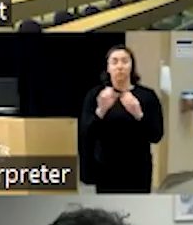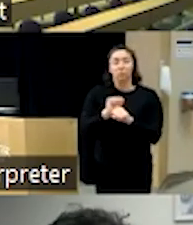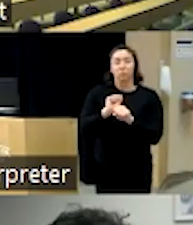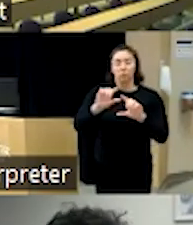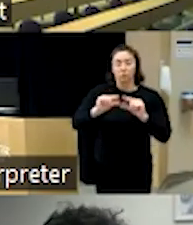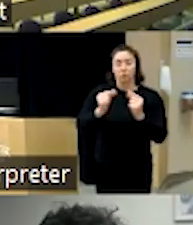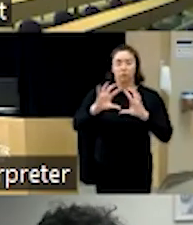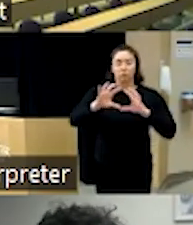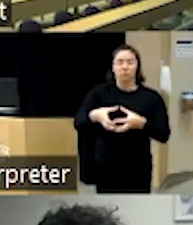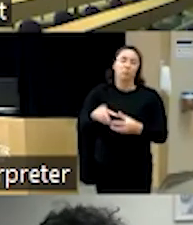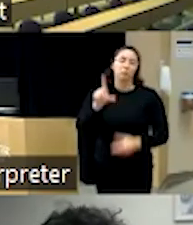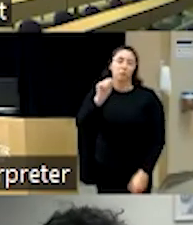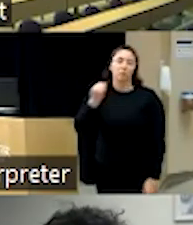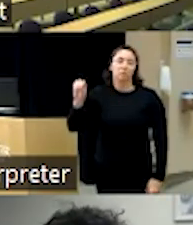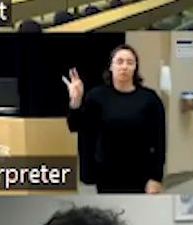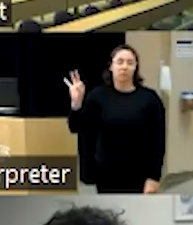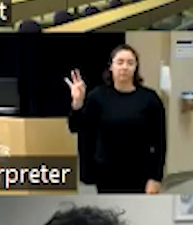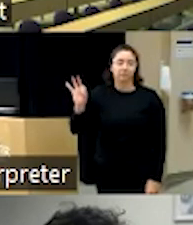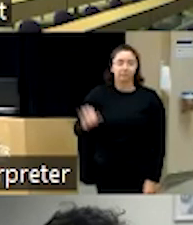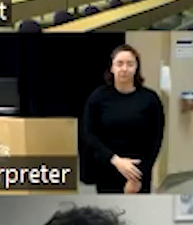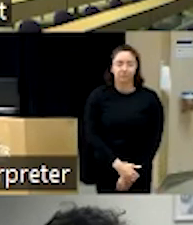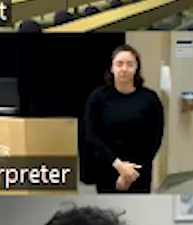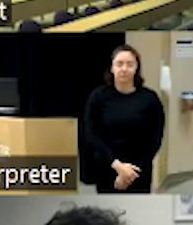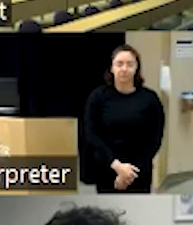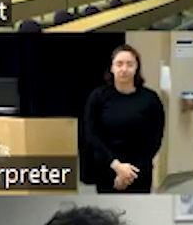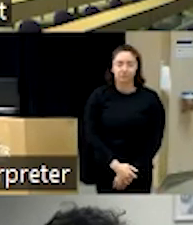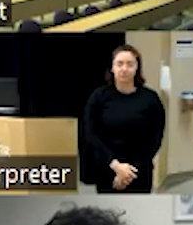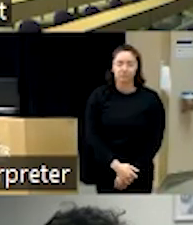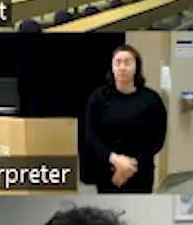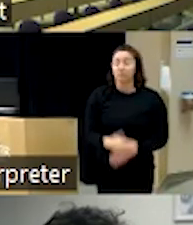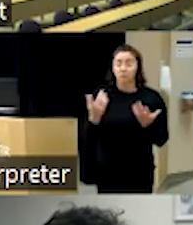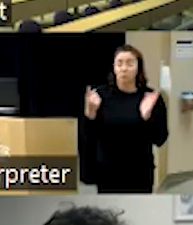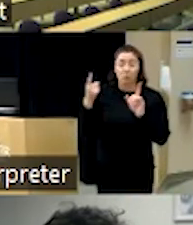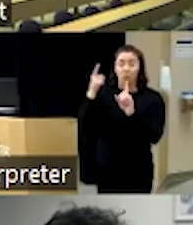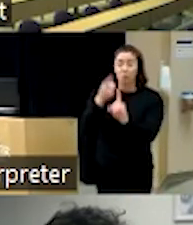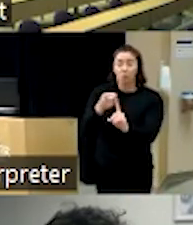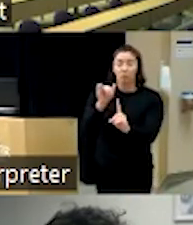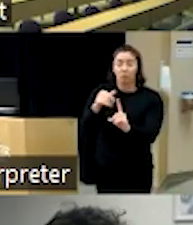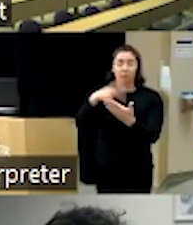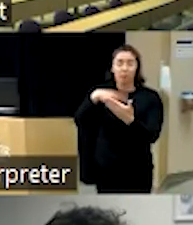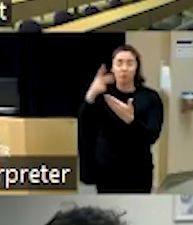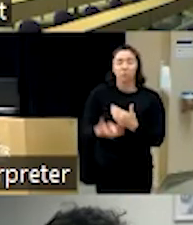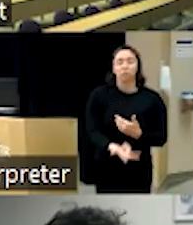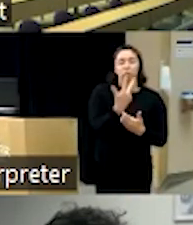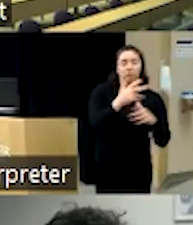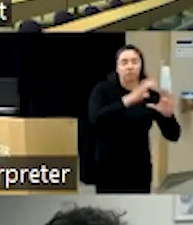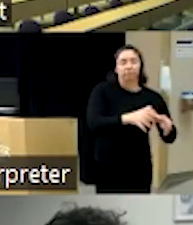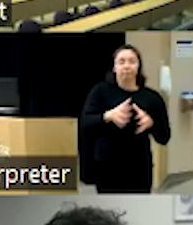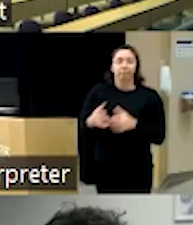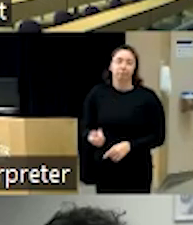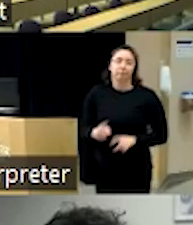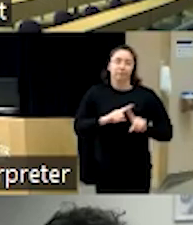um in 2009 um and what the essence is are actually three different things so one is